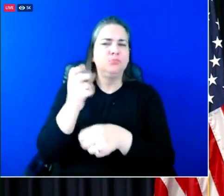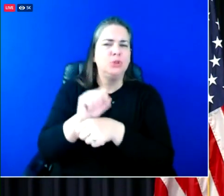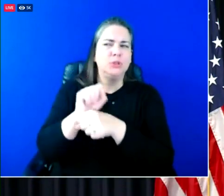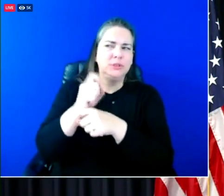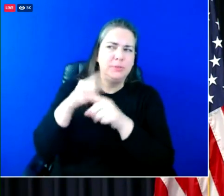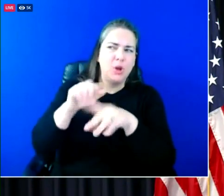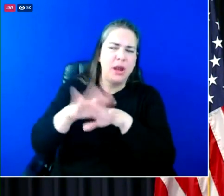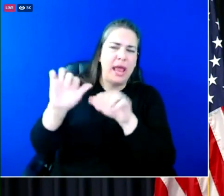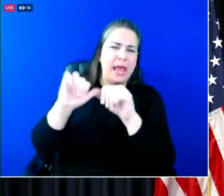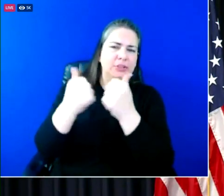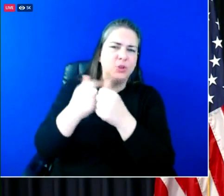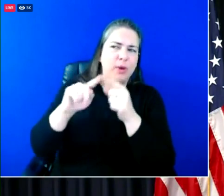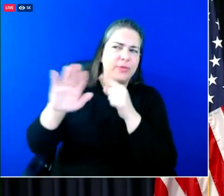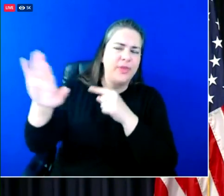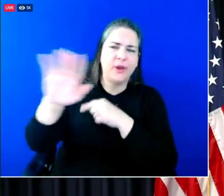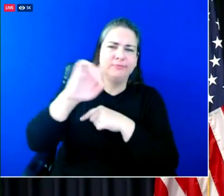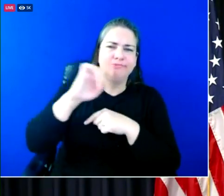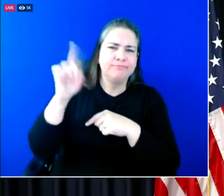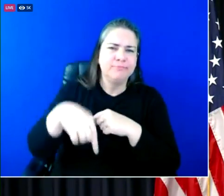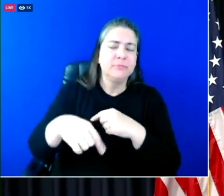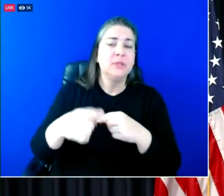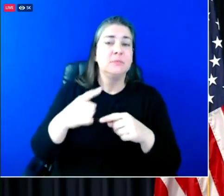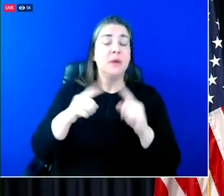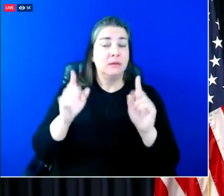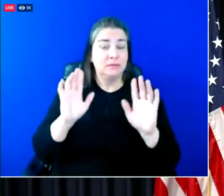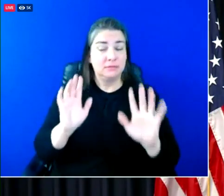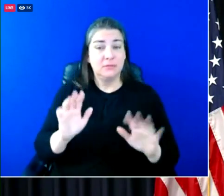questions regarding this closure to their management or human resource is